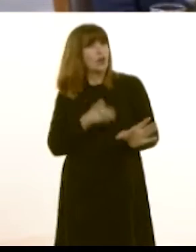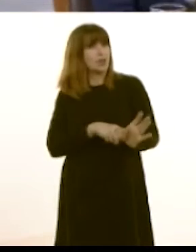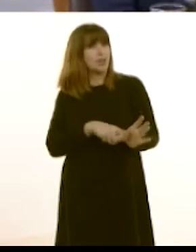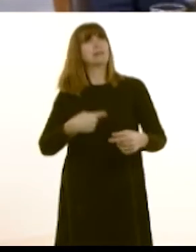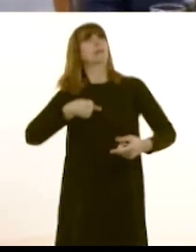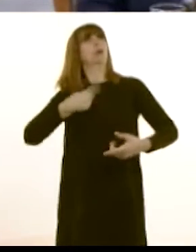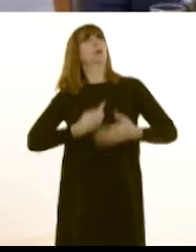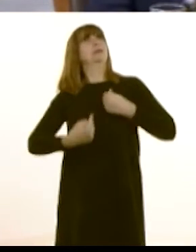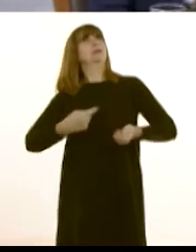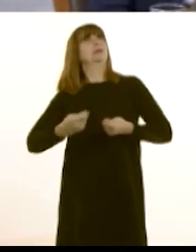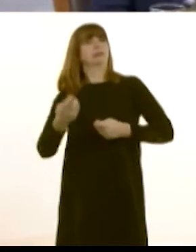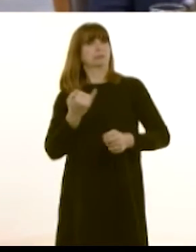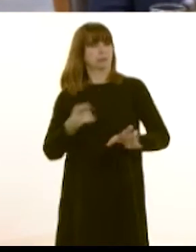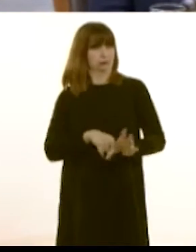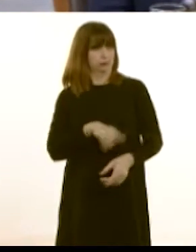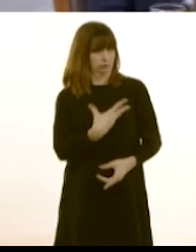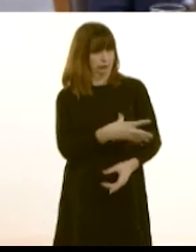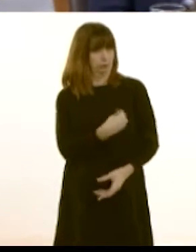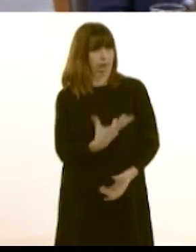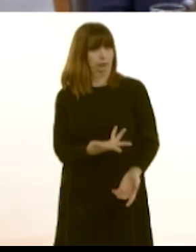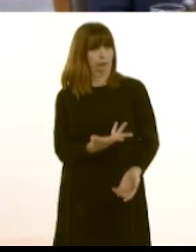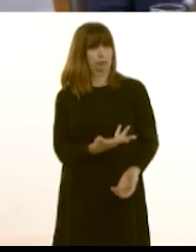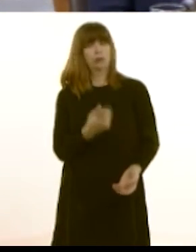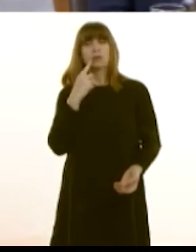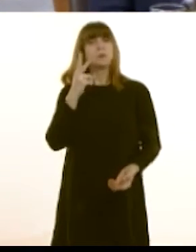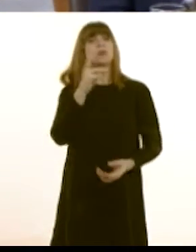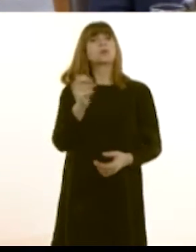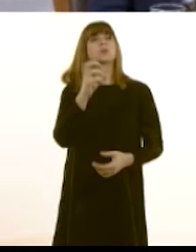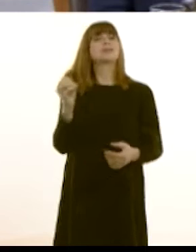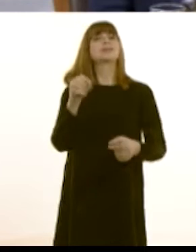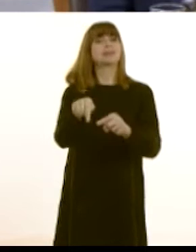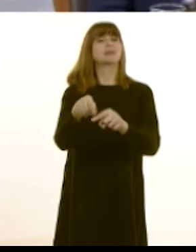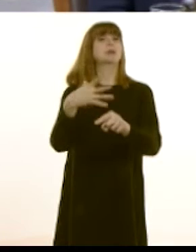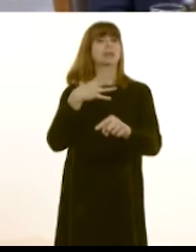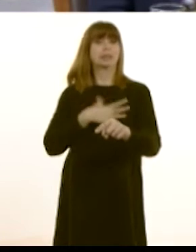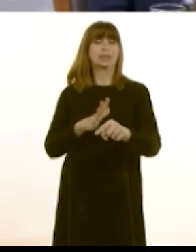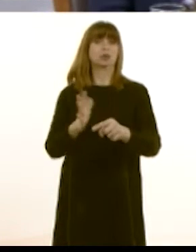It reaffirms our ambition to eradicate child poverty by 2020, and we will continue to move